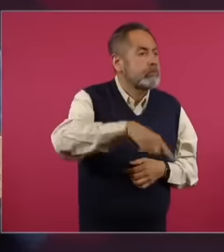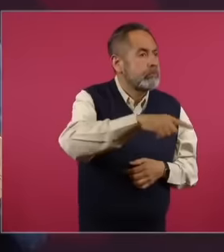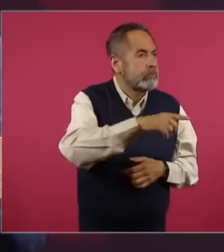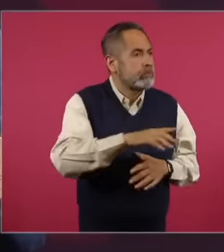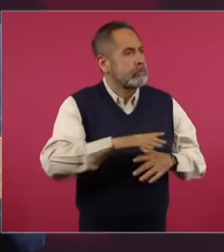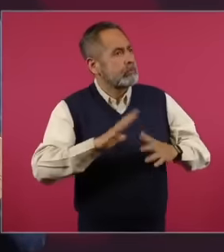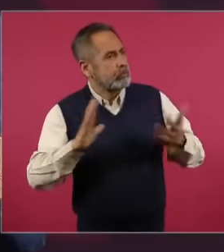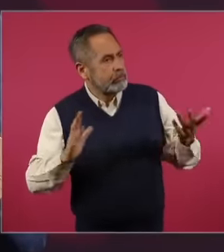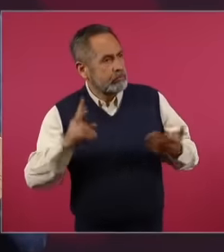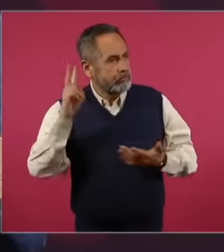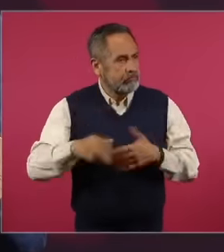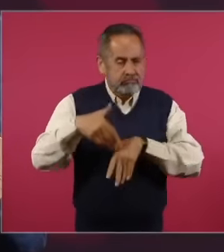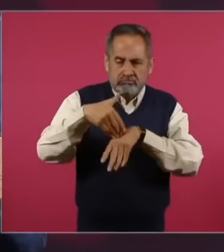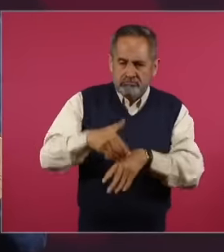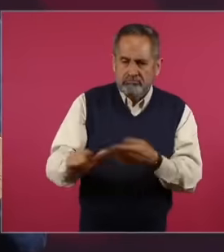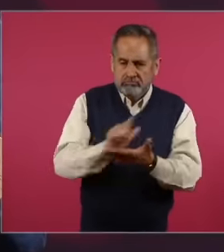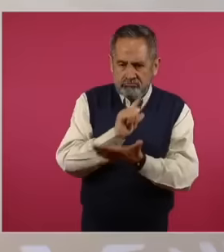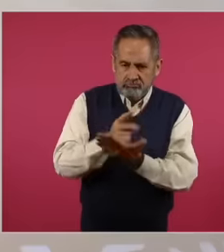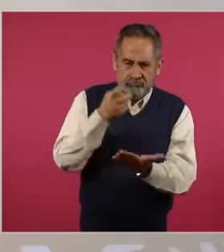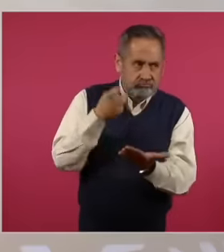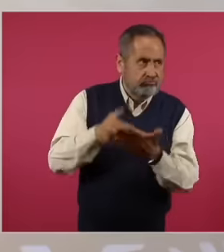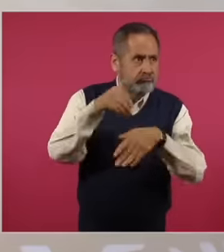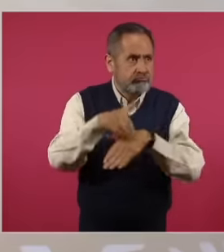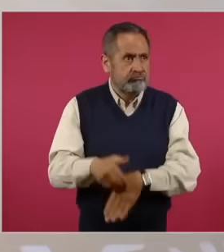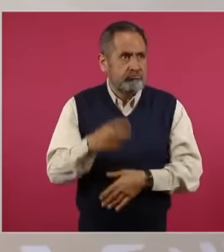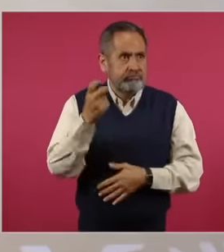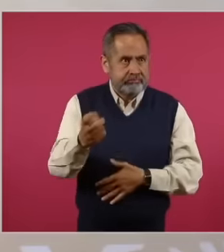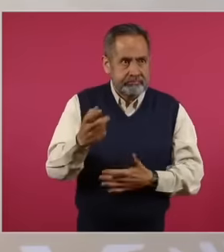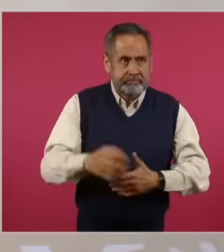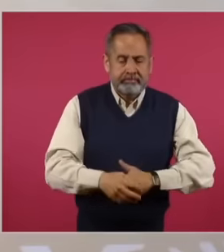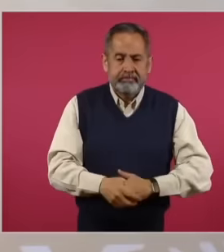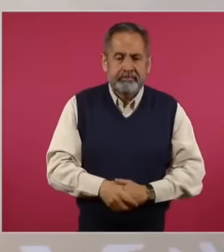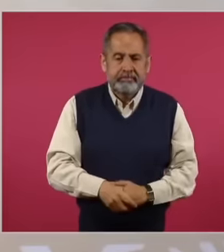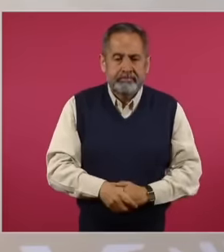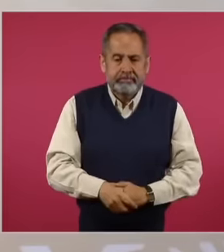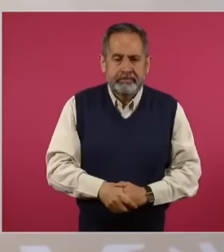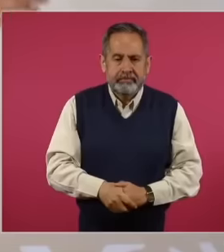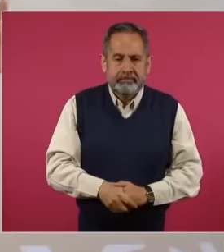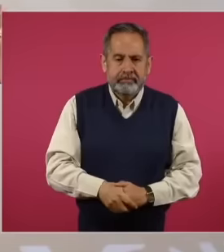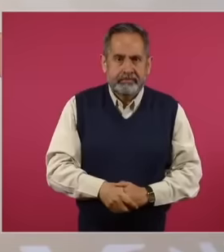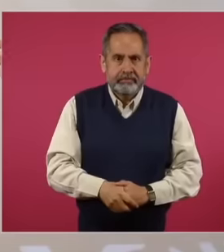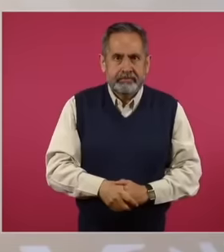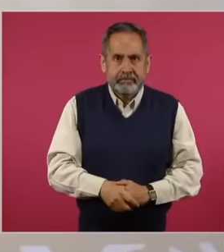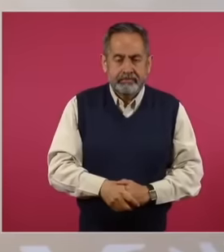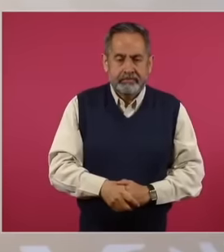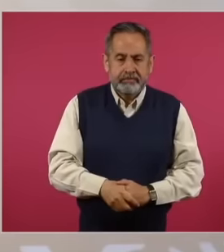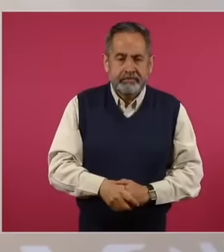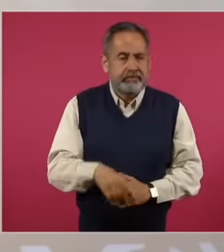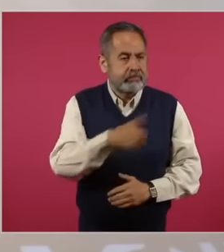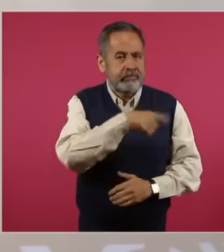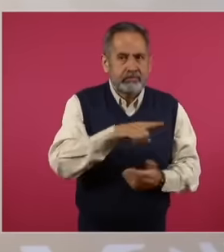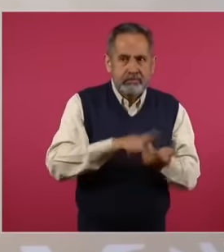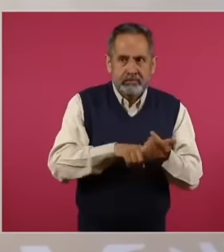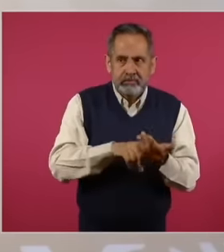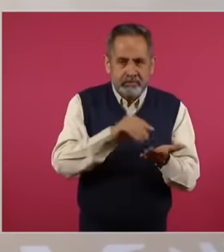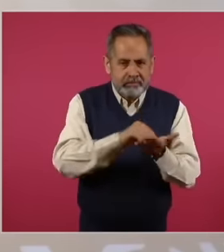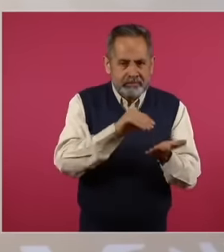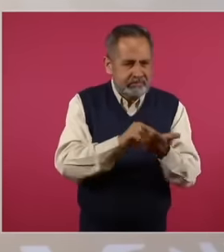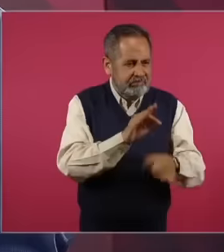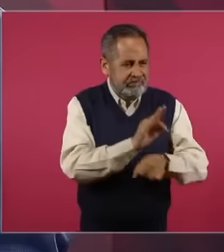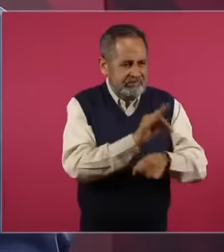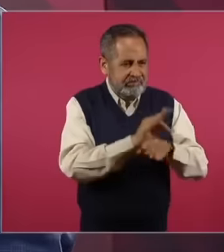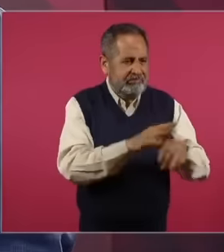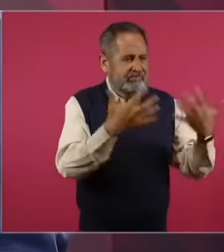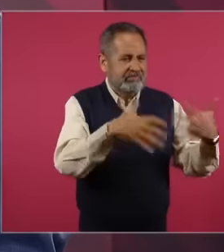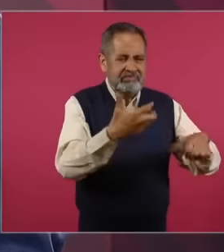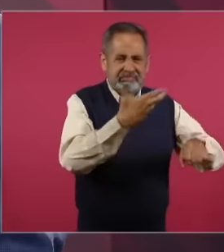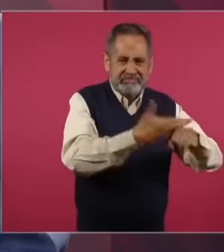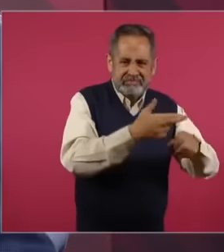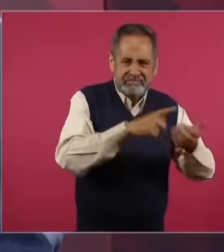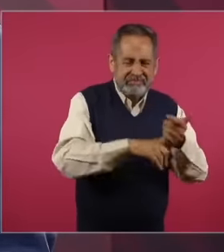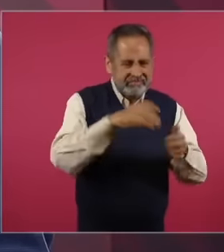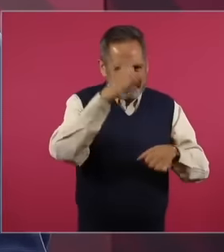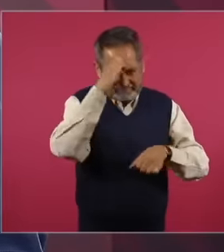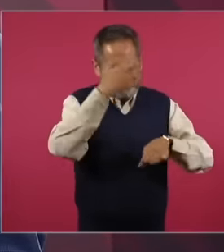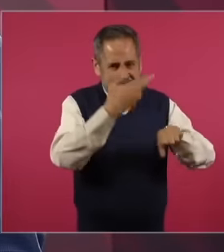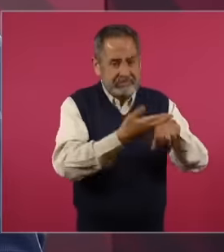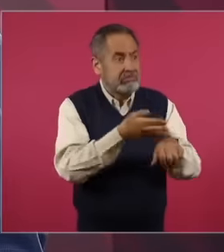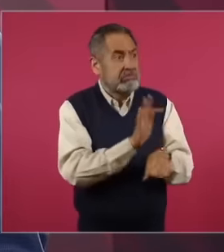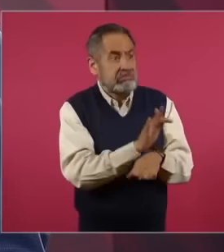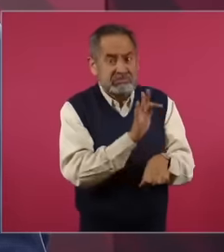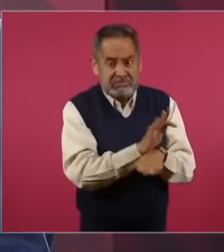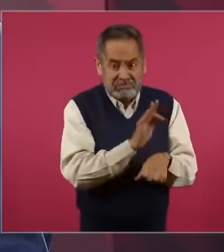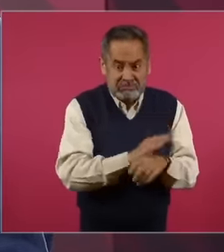law they are going to continue defending foreign companies that come to